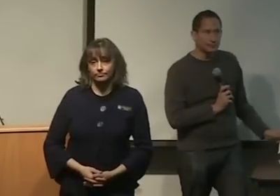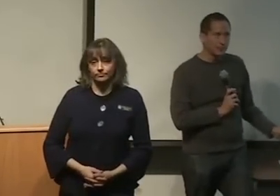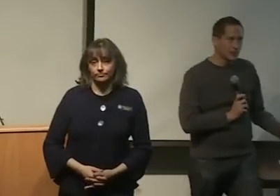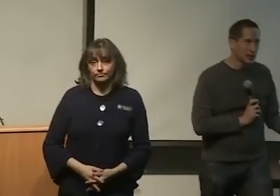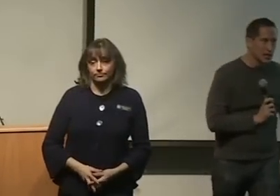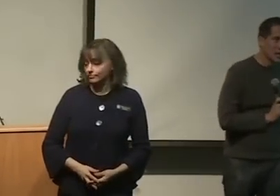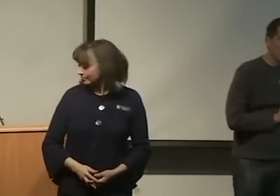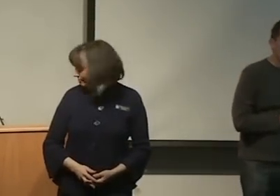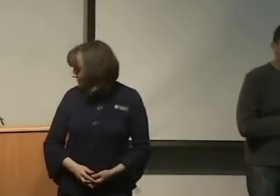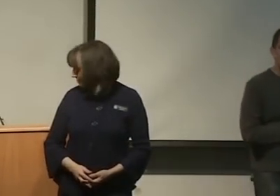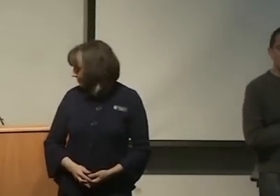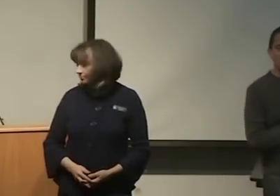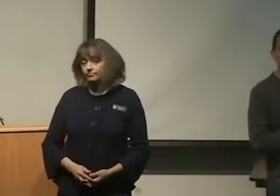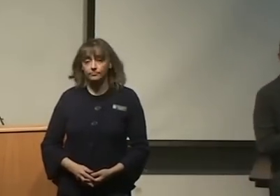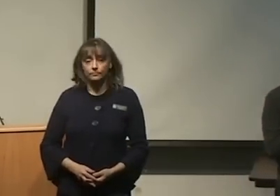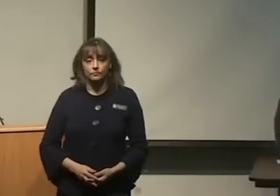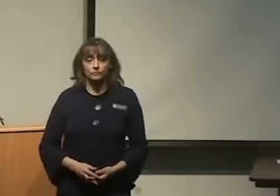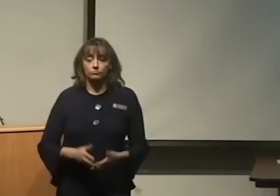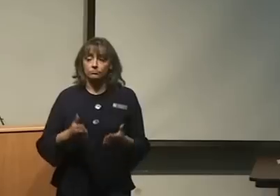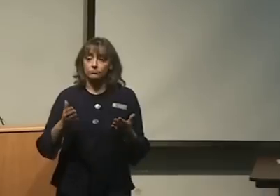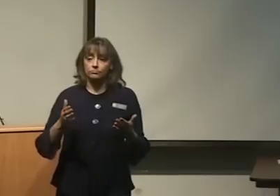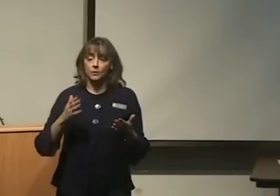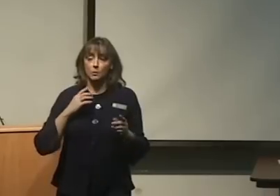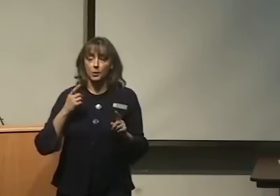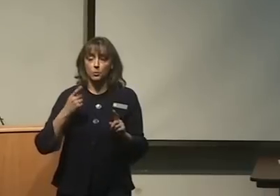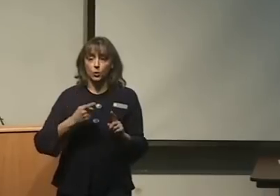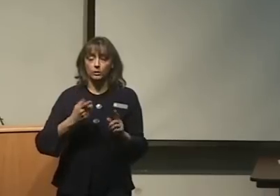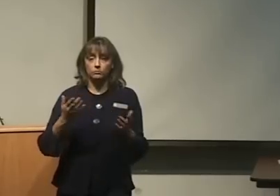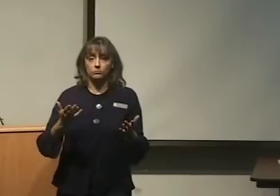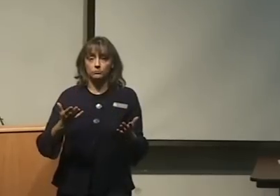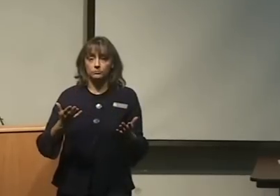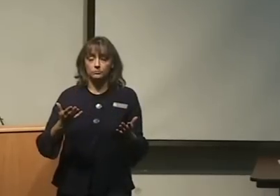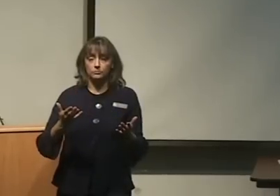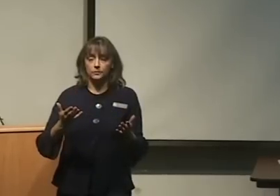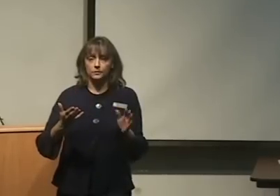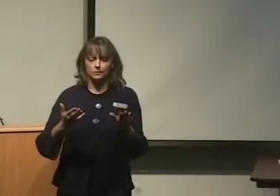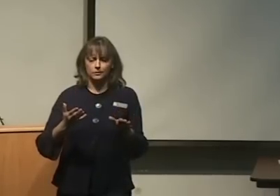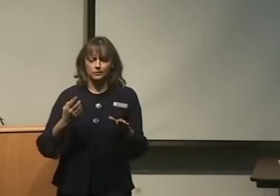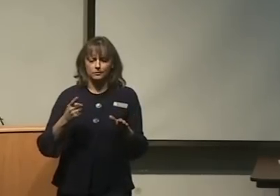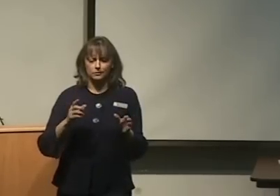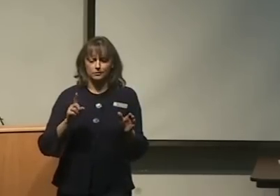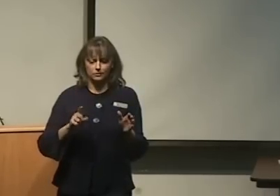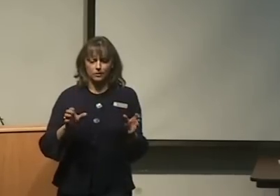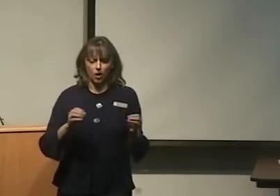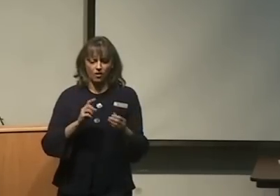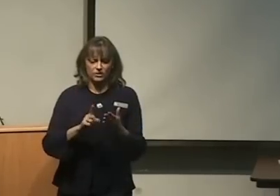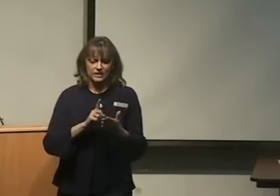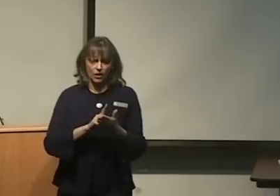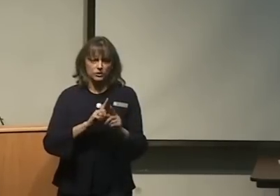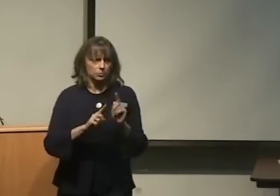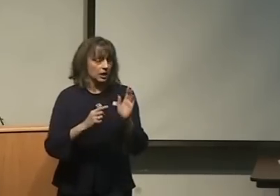So my point is you don't need office hours, but you need this on your syllabus. This is the information students care about.